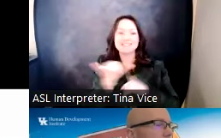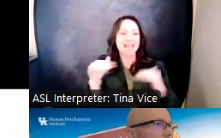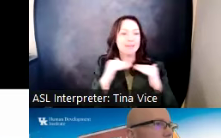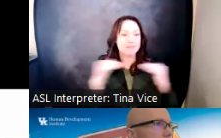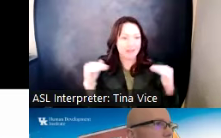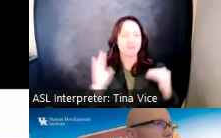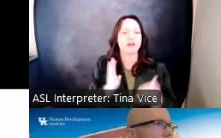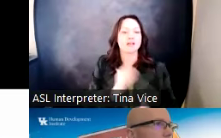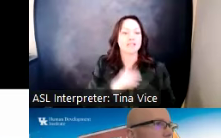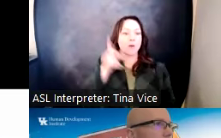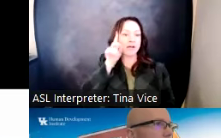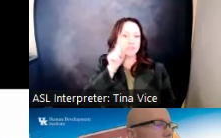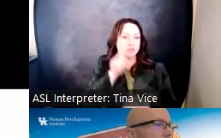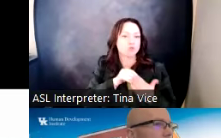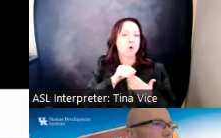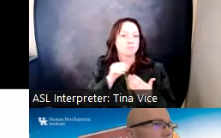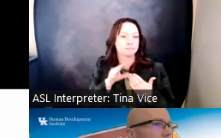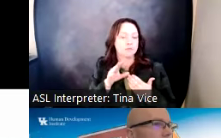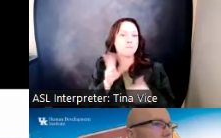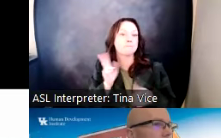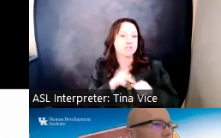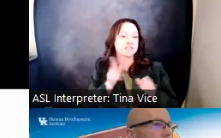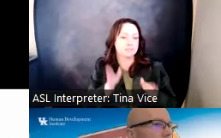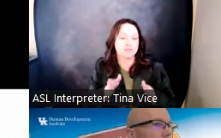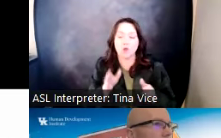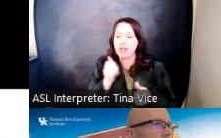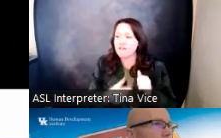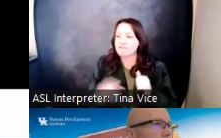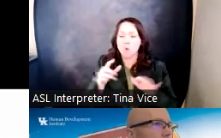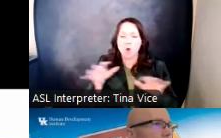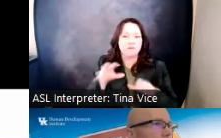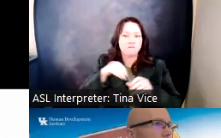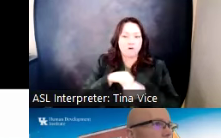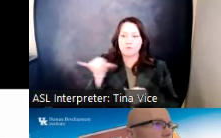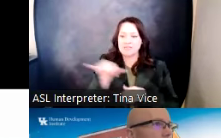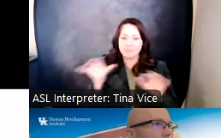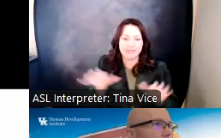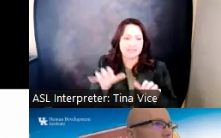engaging in all the activities, all of the drills to the same extent. Um, but by having a friend and a partner with